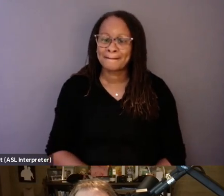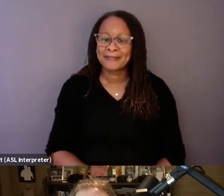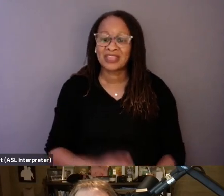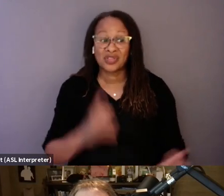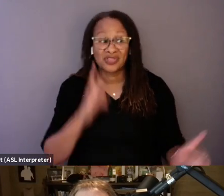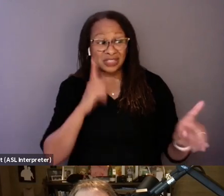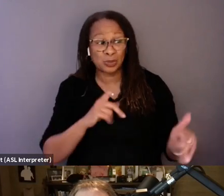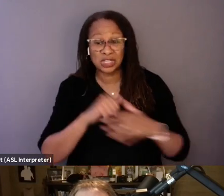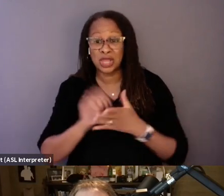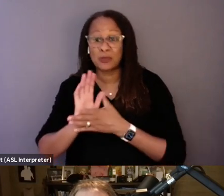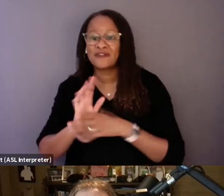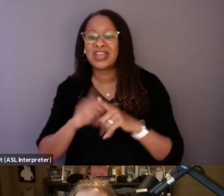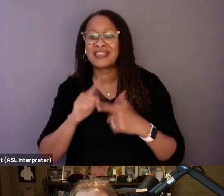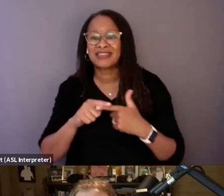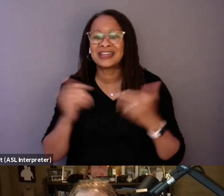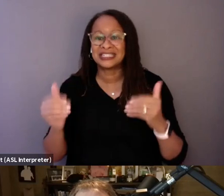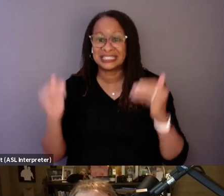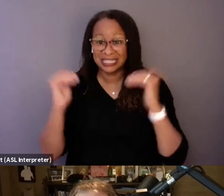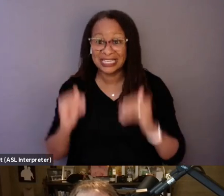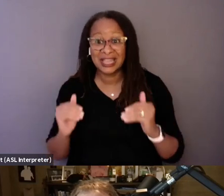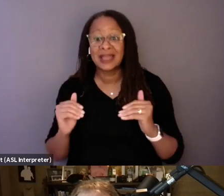and then he'll give you another one you can think he's that person. Yeah.